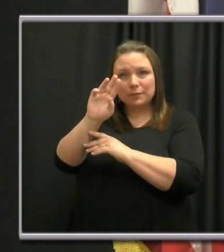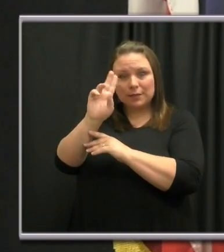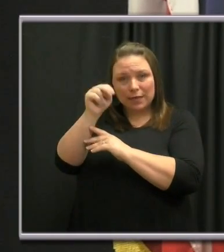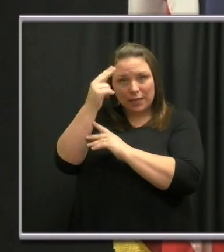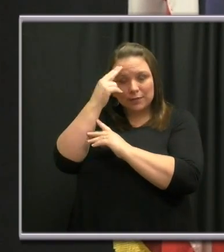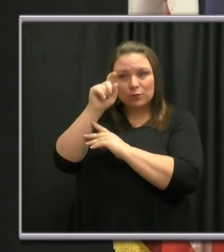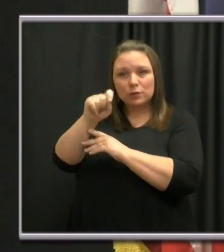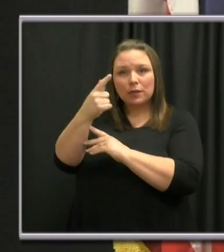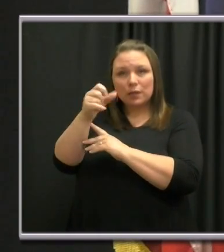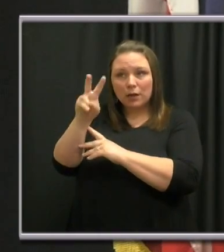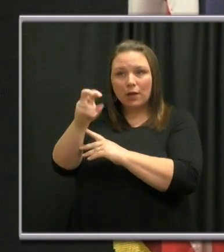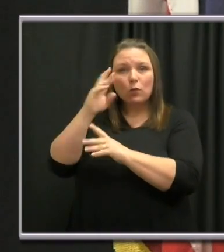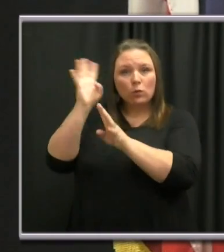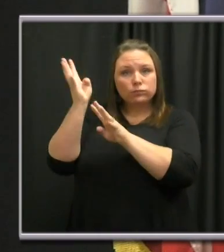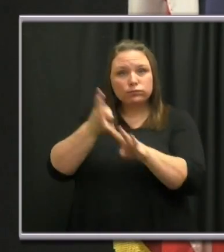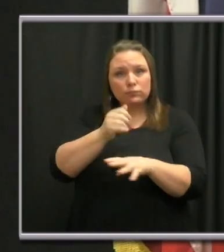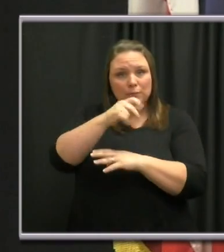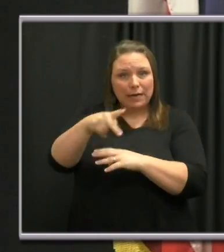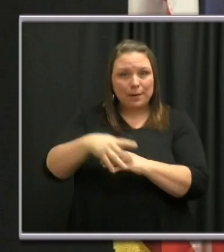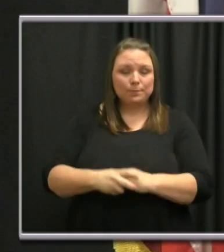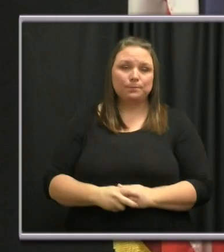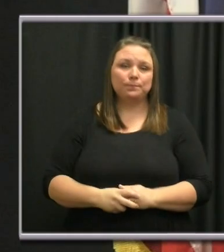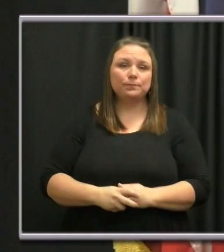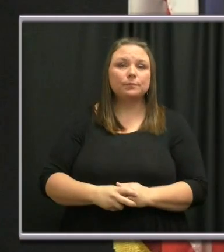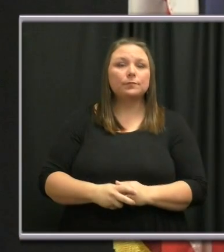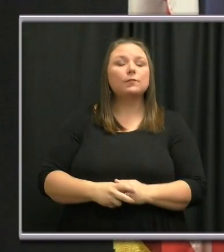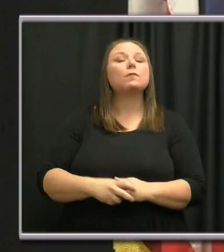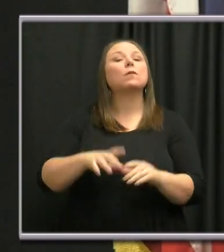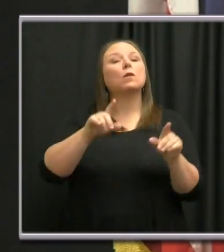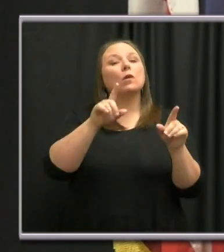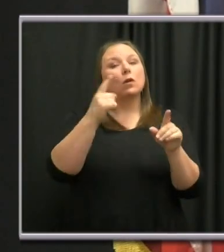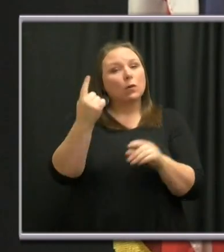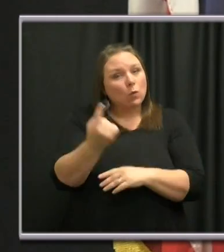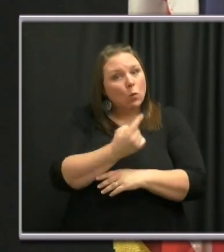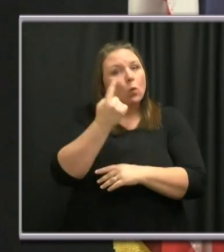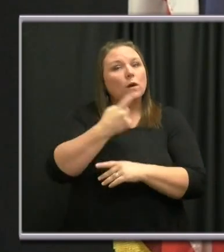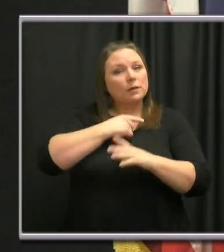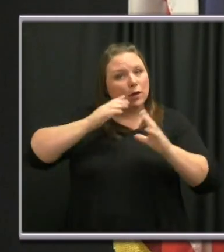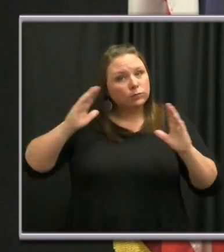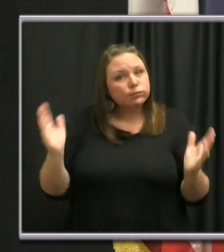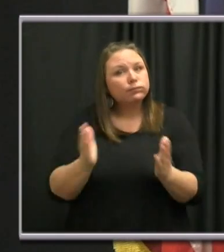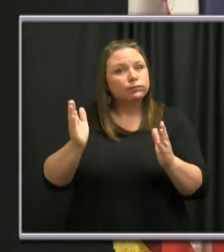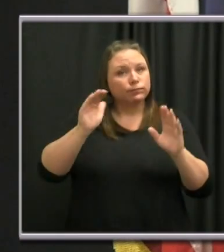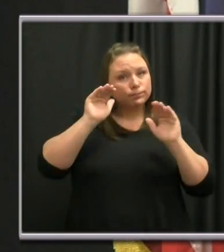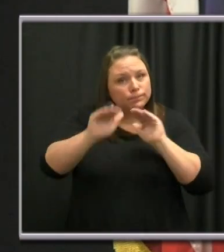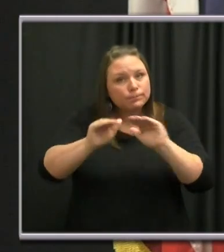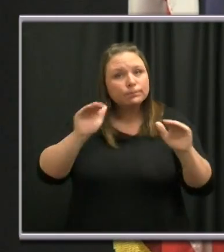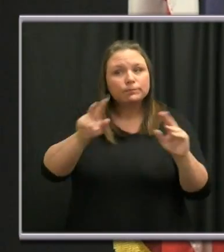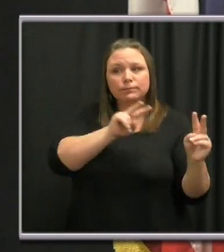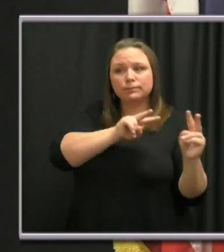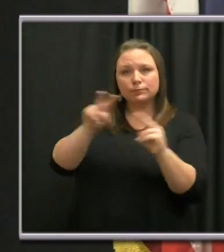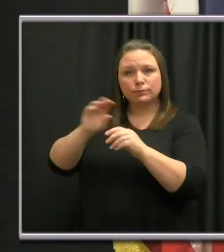DOT NATIONAL DOT GOV OR DOWNLOADING THE HUB NASHVILLE